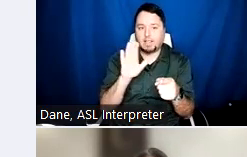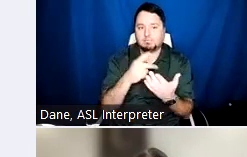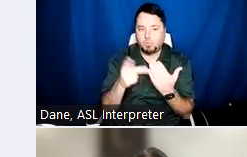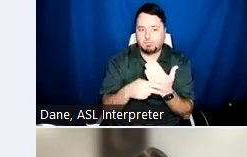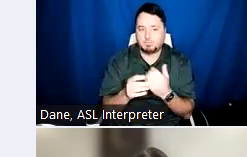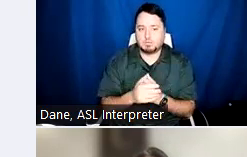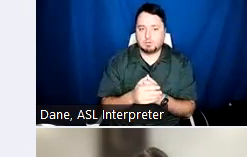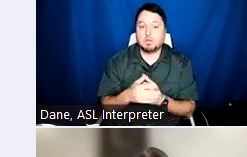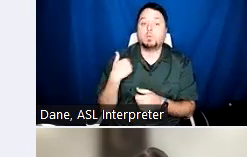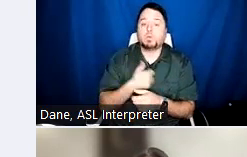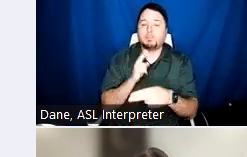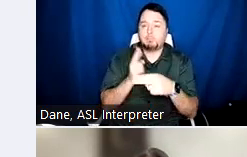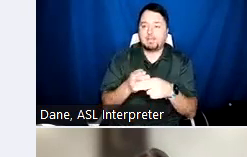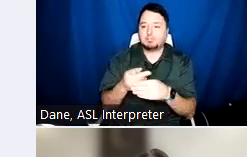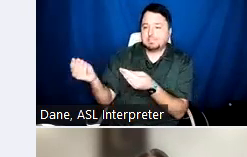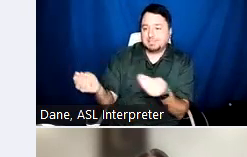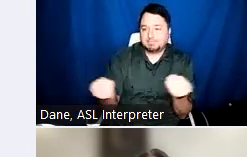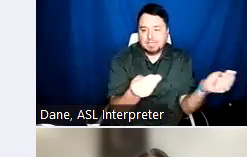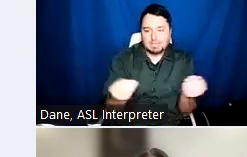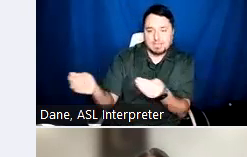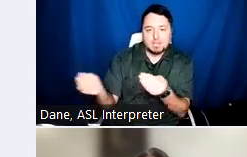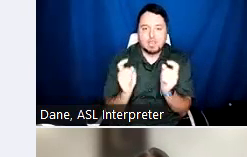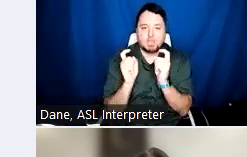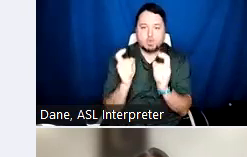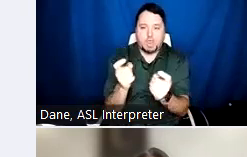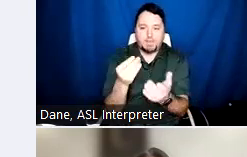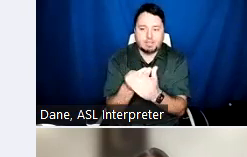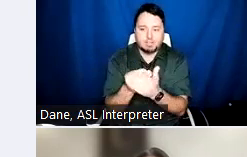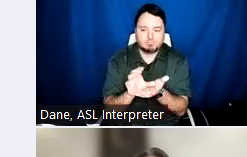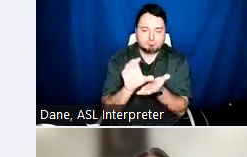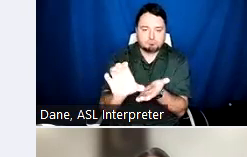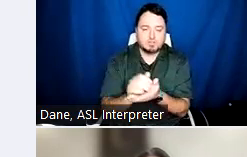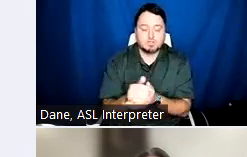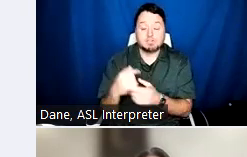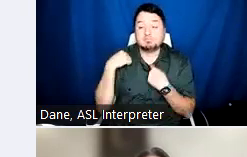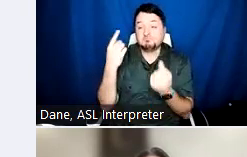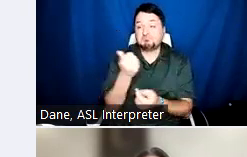we are an intermediary grant founder. In the past several years we have particularly been